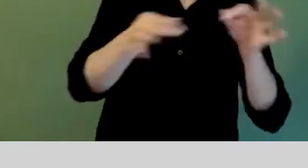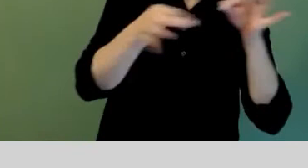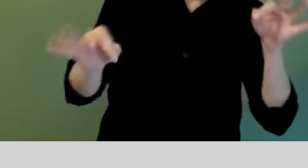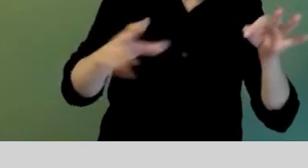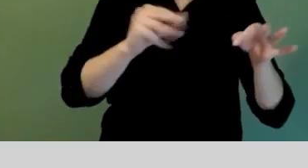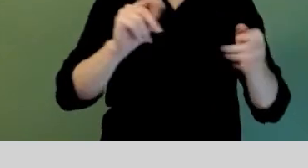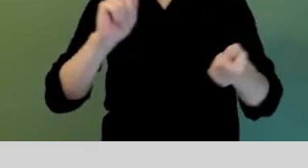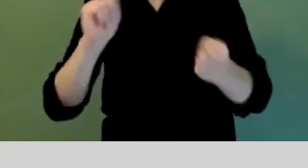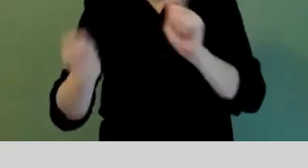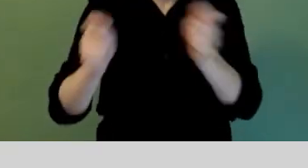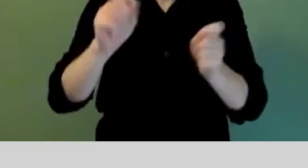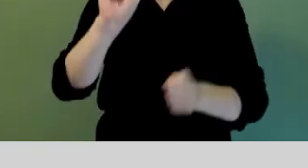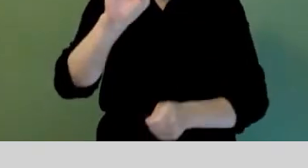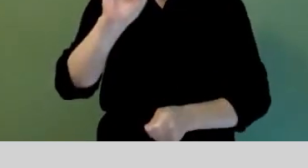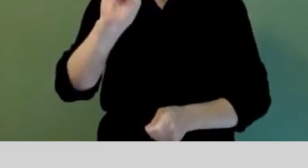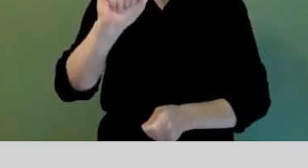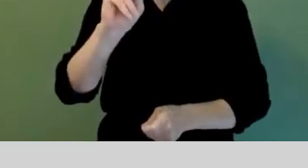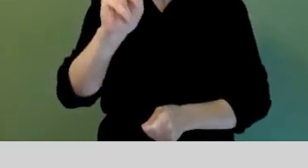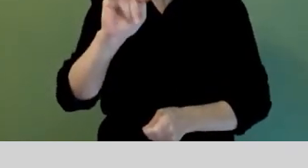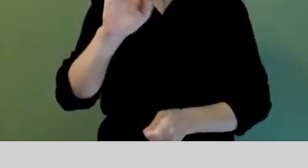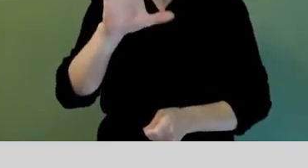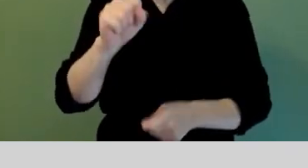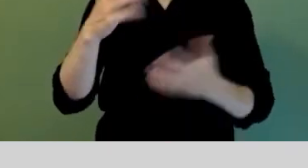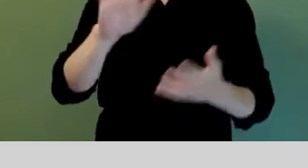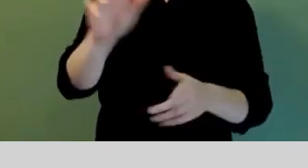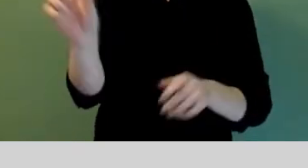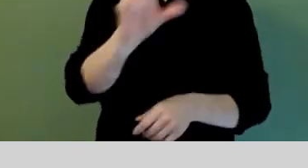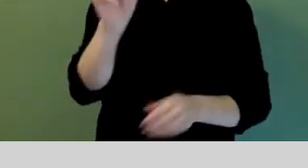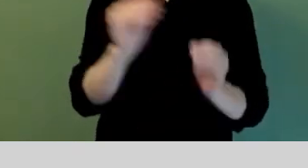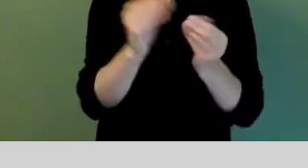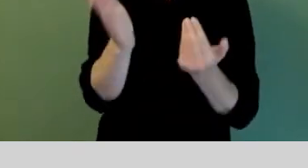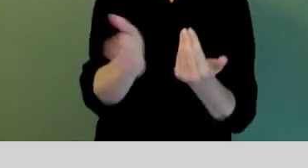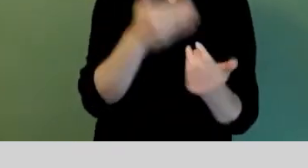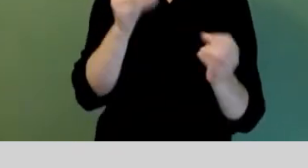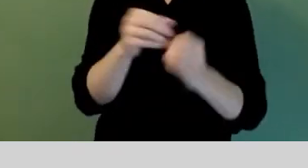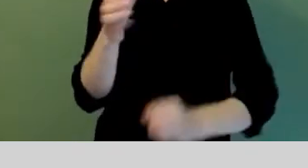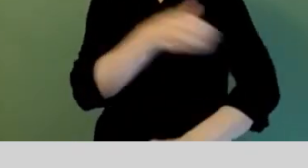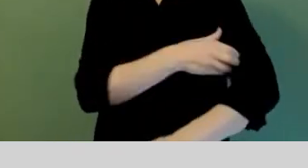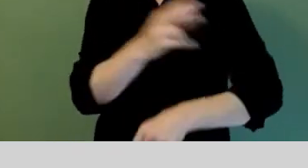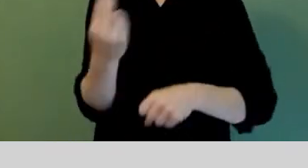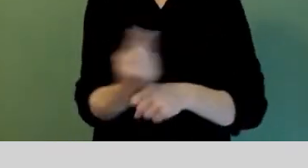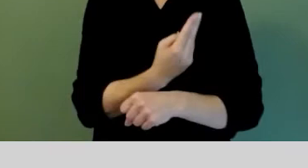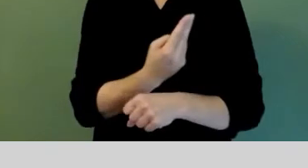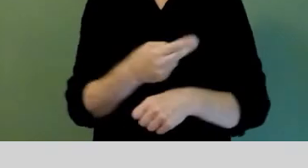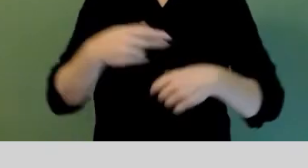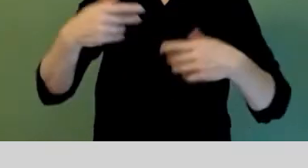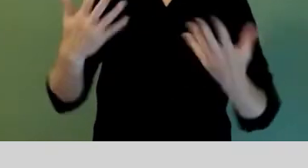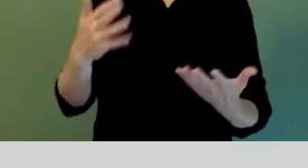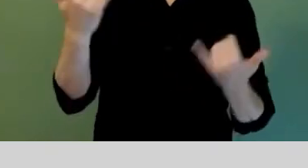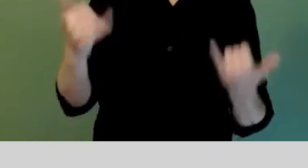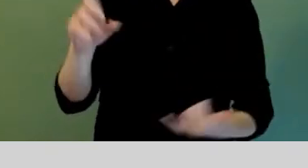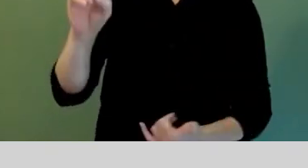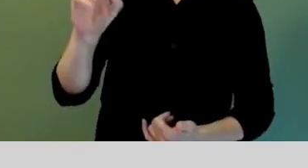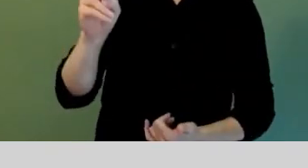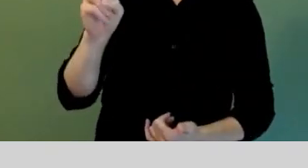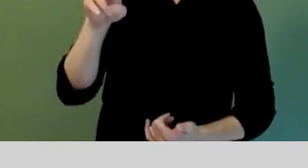to make your libraries easier, more powerful to use. And that's meant that decorators have been used in a lot of interesting places